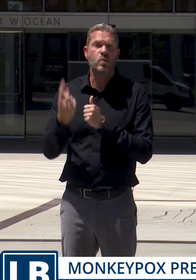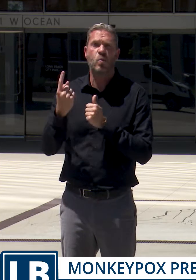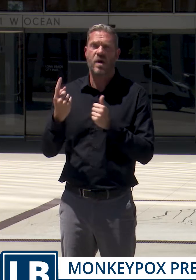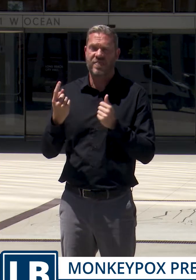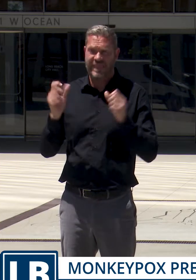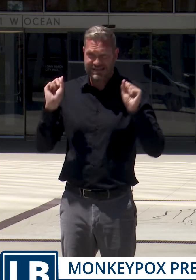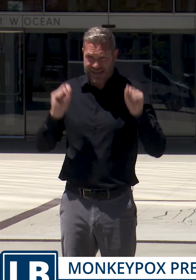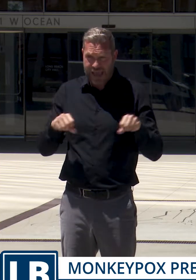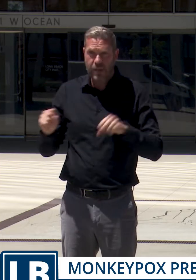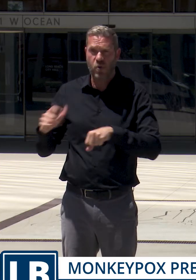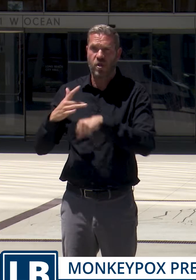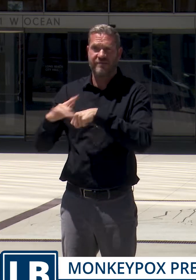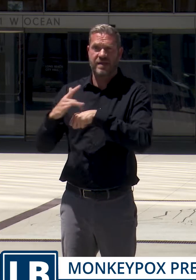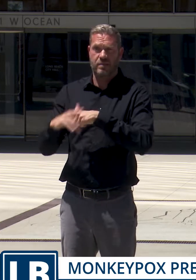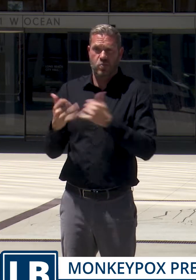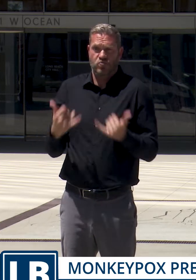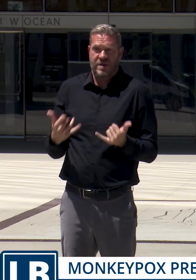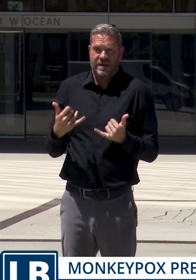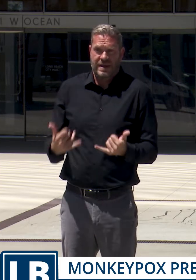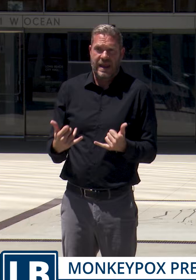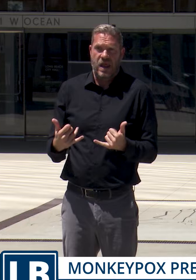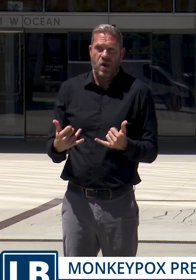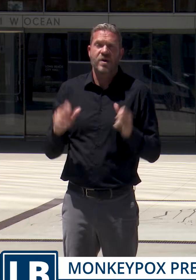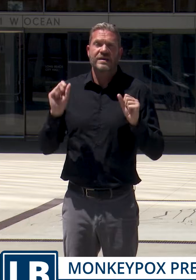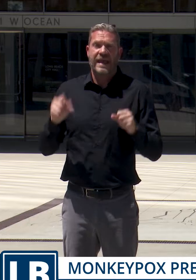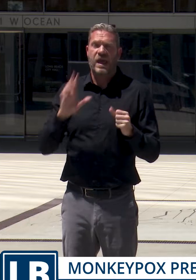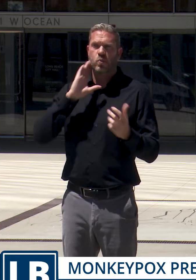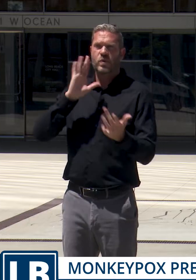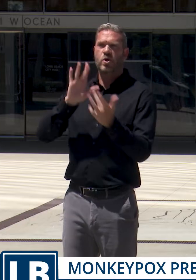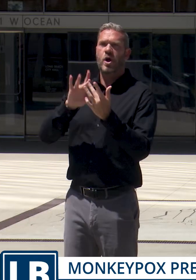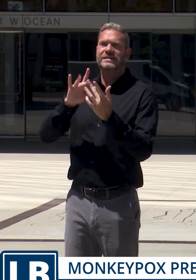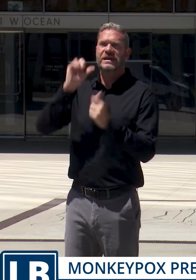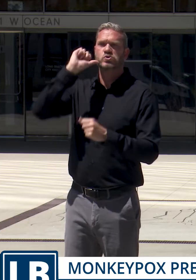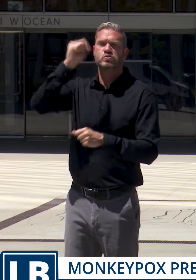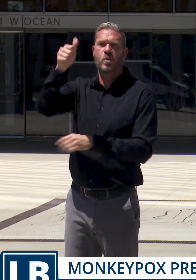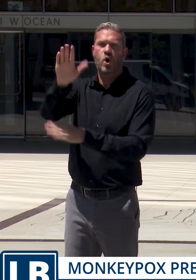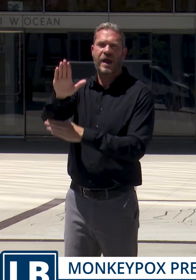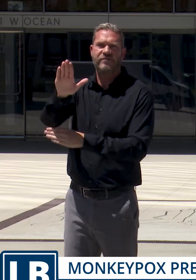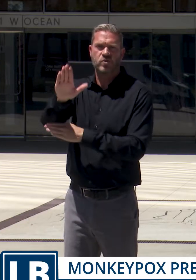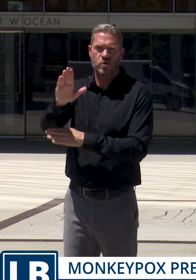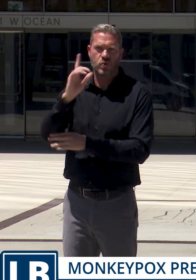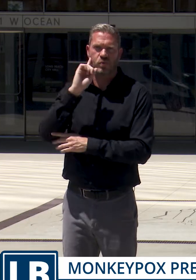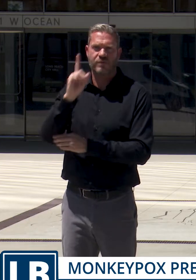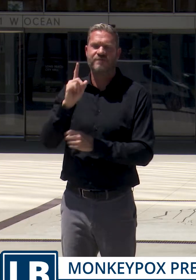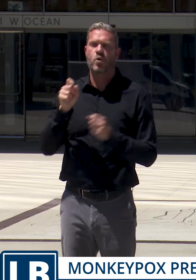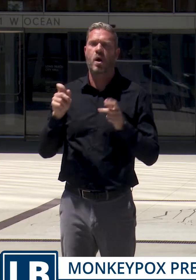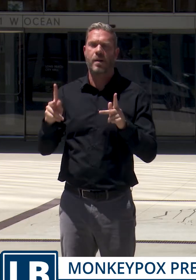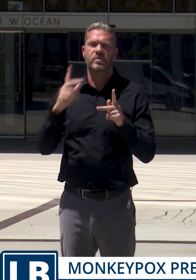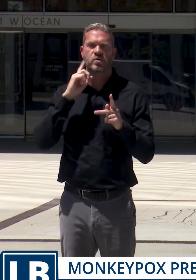will be contacted um by tomorrow afternoon with opportunities for vaccine you can also check